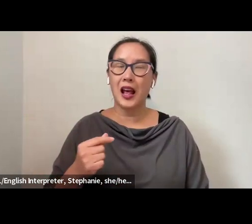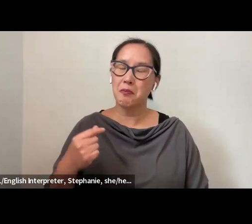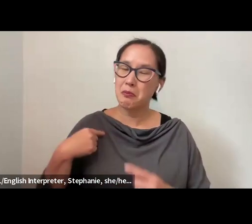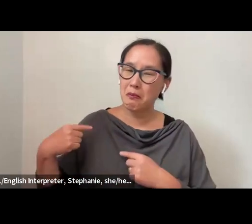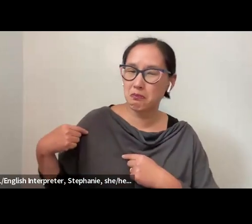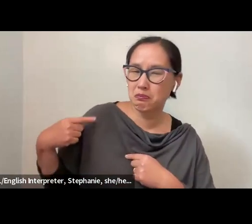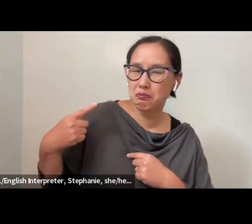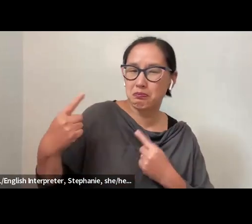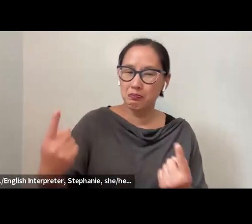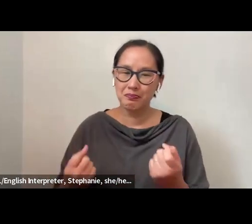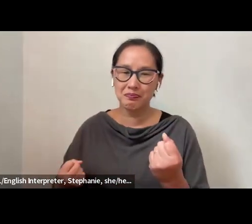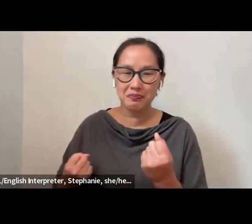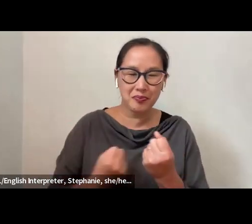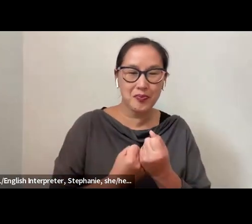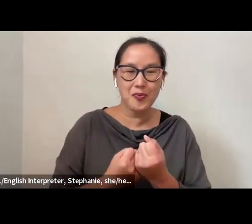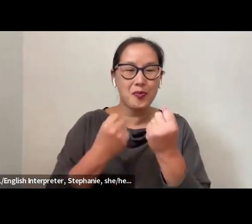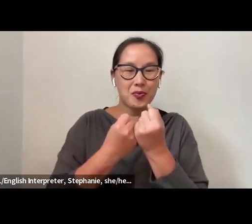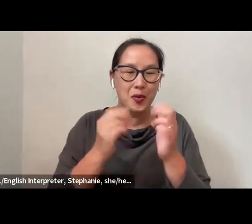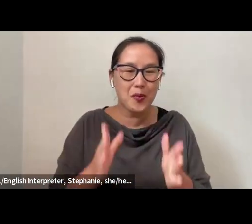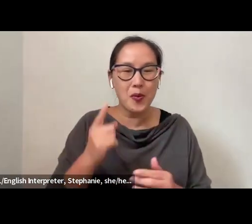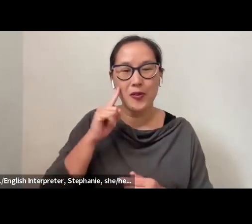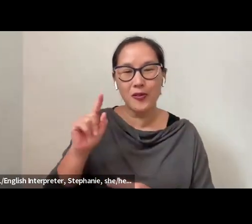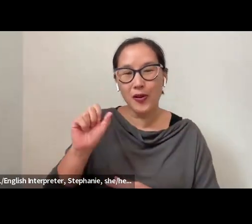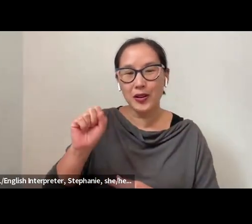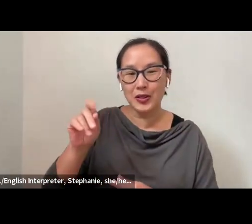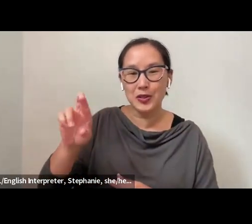supporter of Superfest and a lover of cinema.